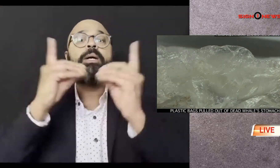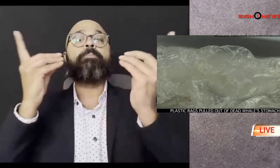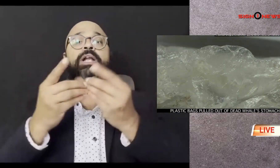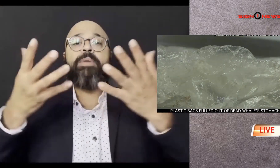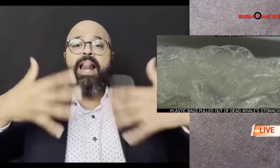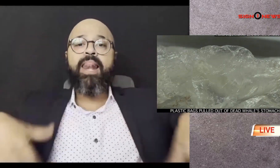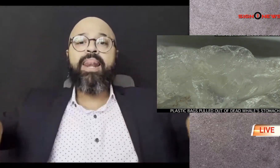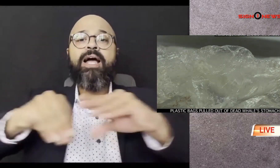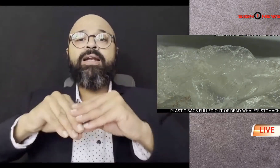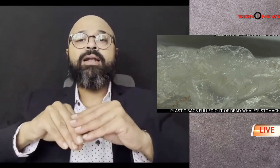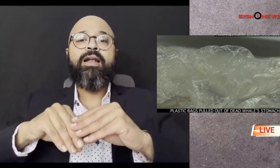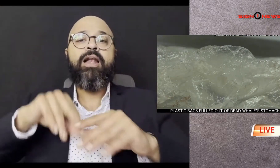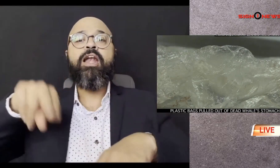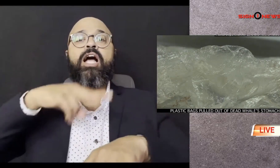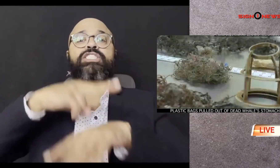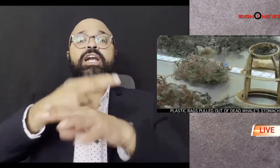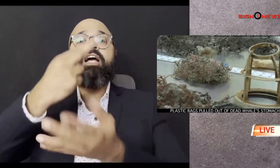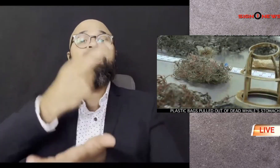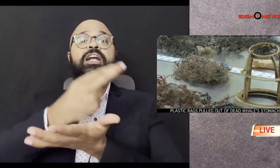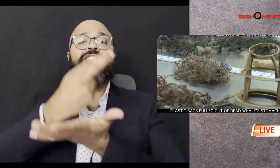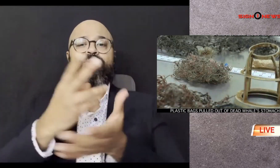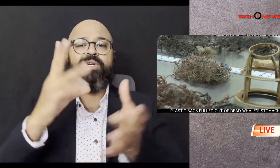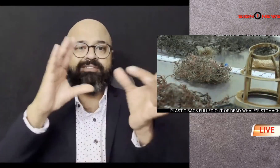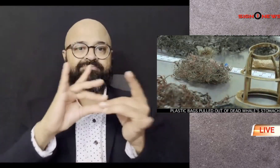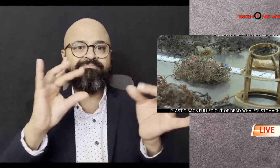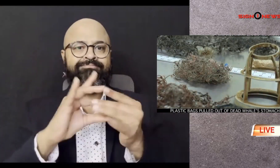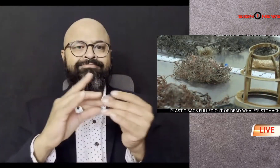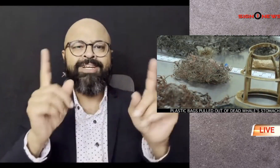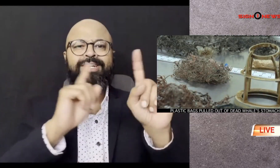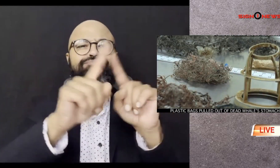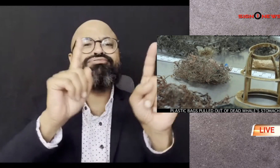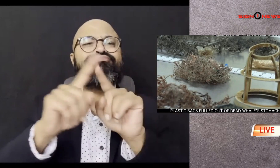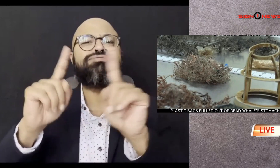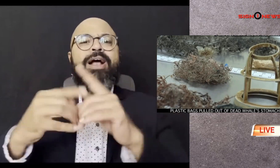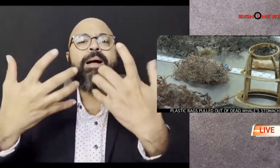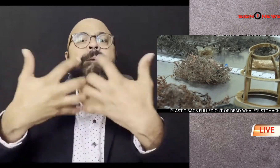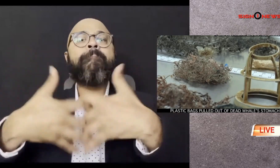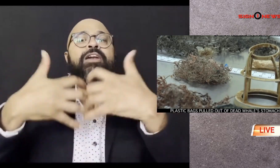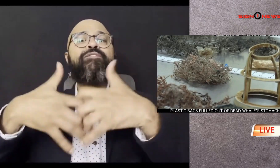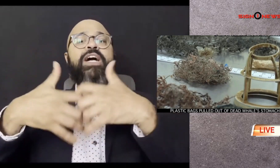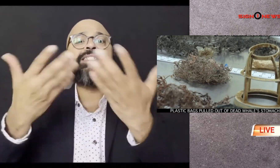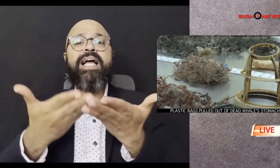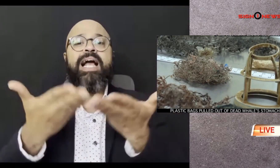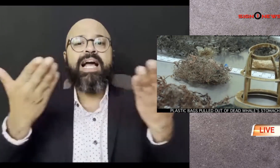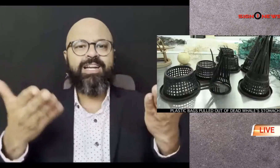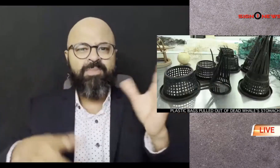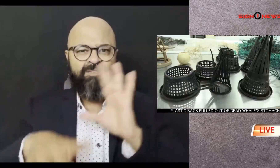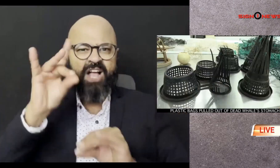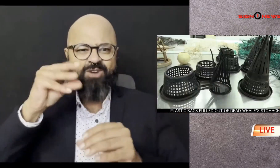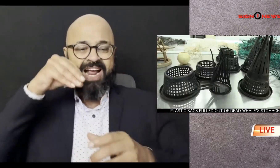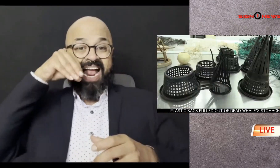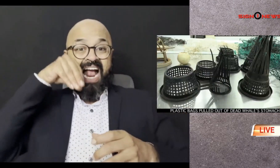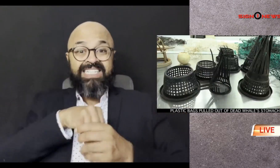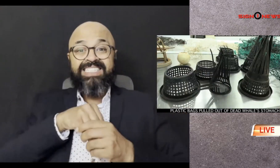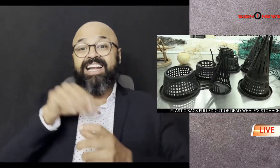the Hawaii Department of land and natural resources says numerous manufactured items found inside the